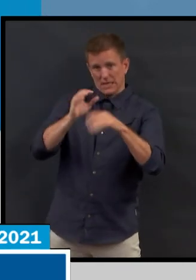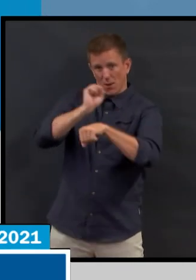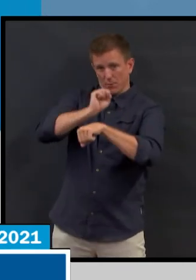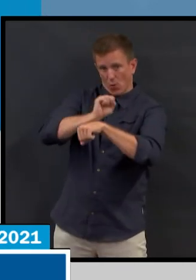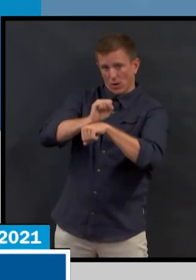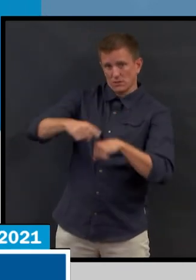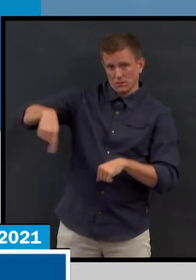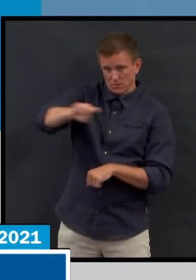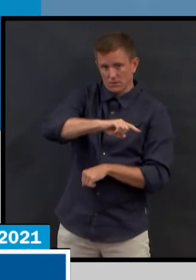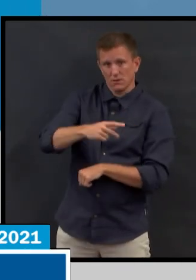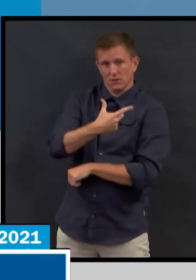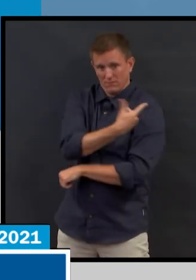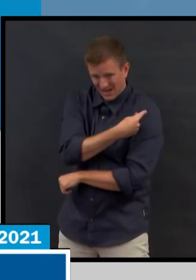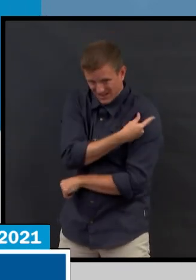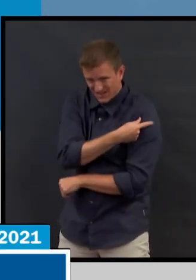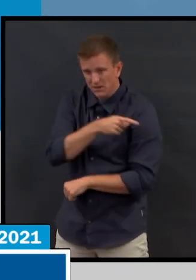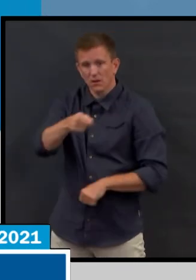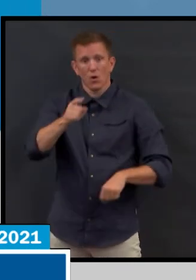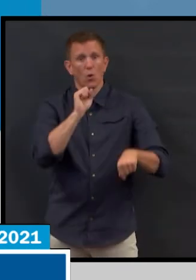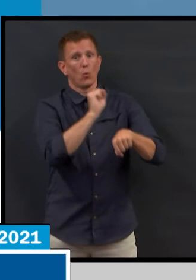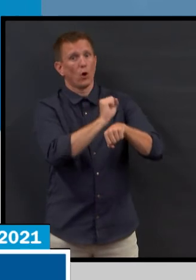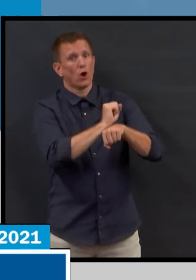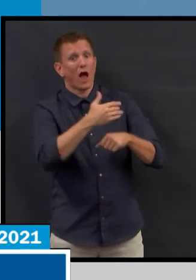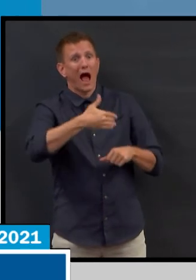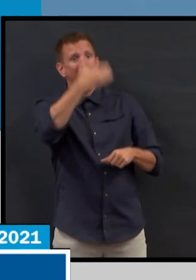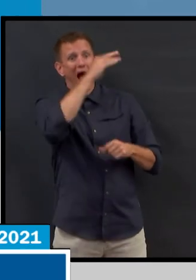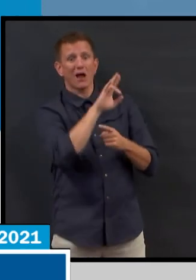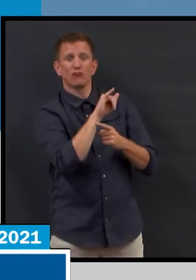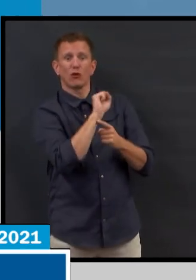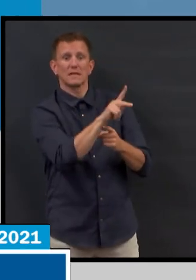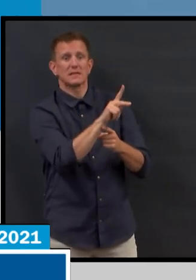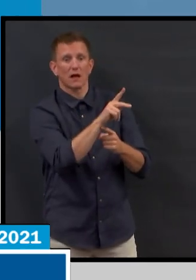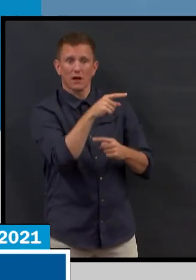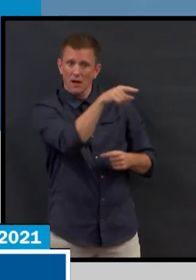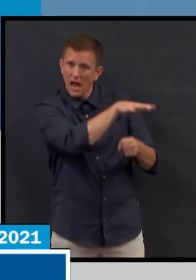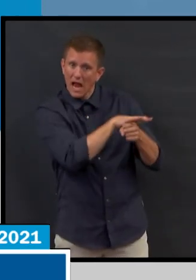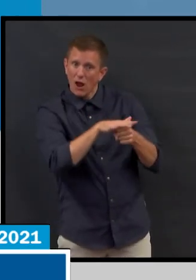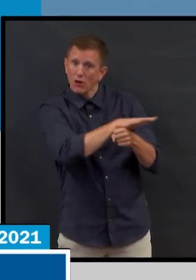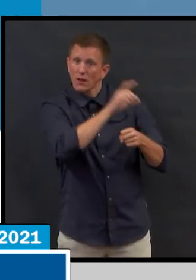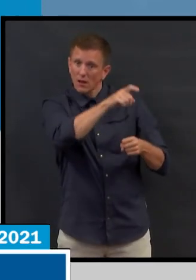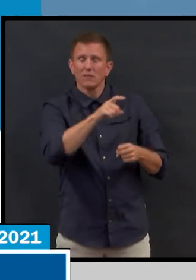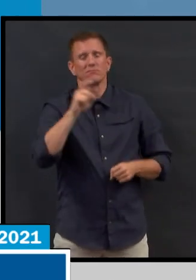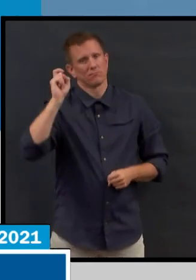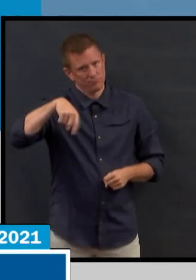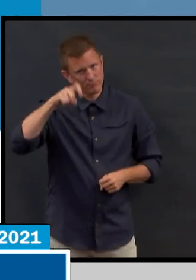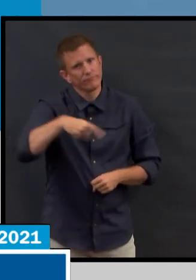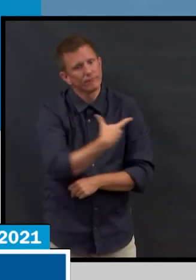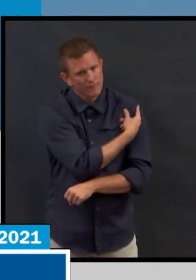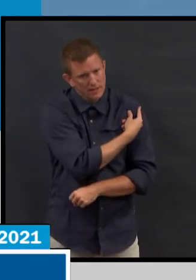contact venue that you should be vaccinated so we make those decisions based on data we try to make